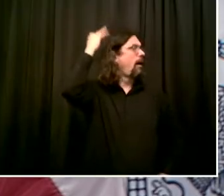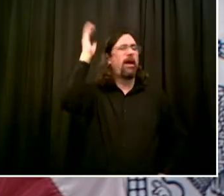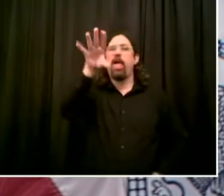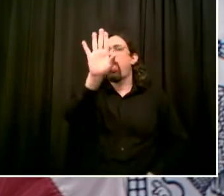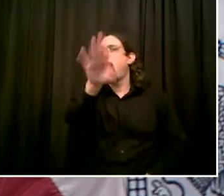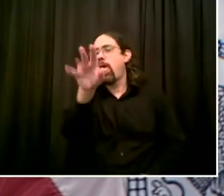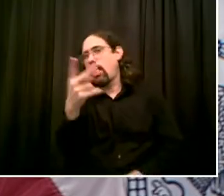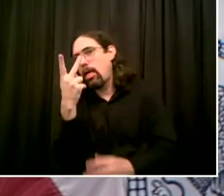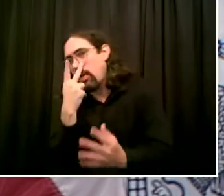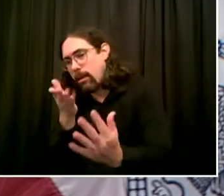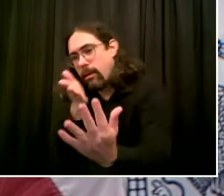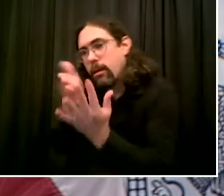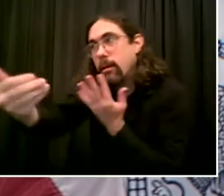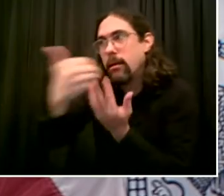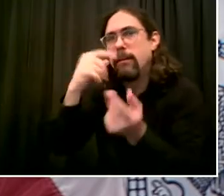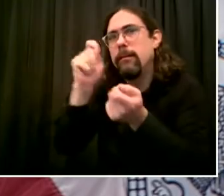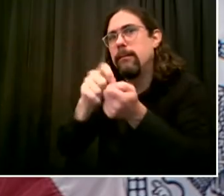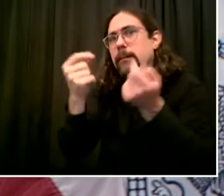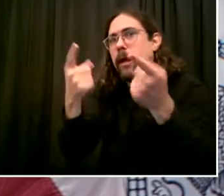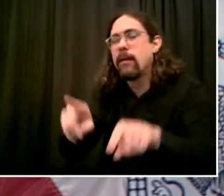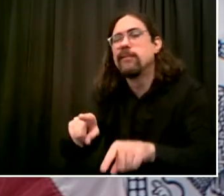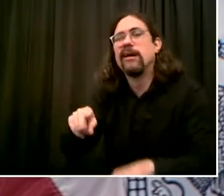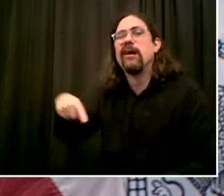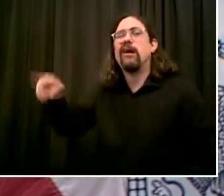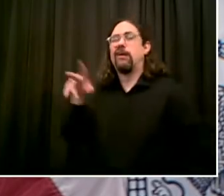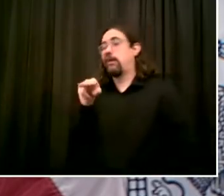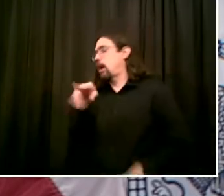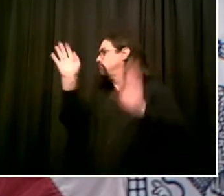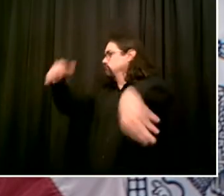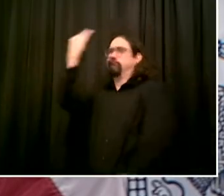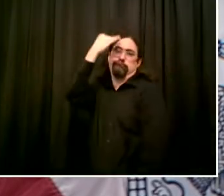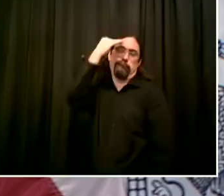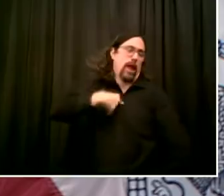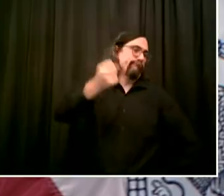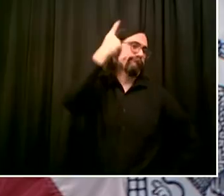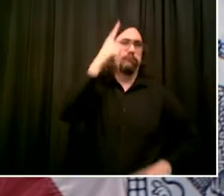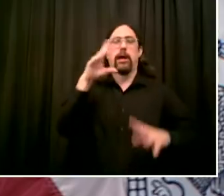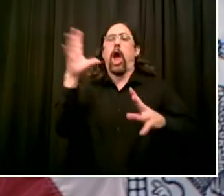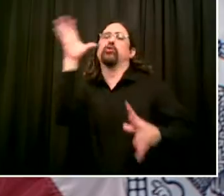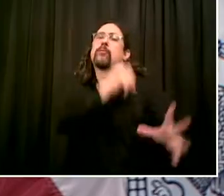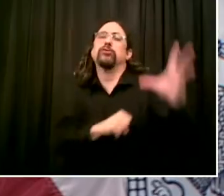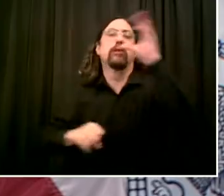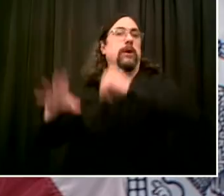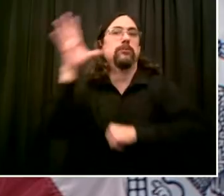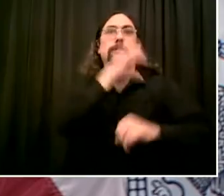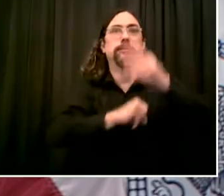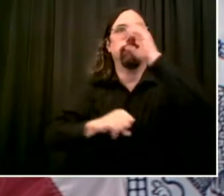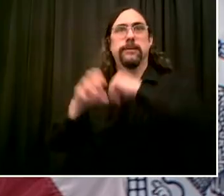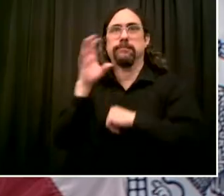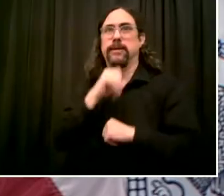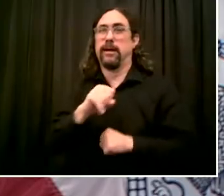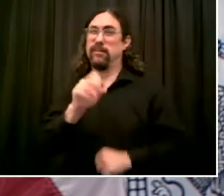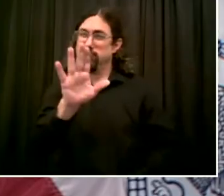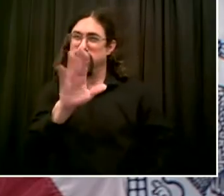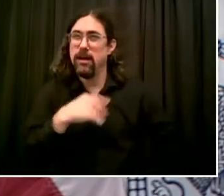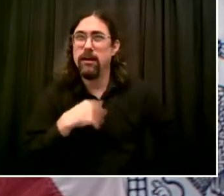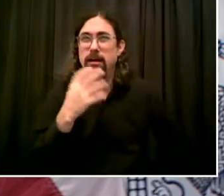ASSUMPTIONS MADE .IF YOU LISTEN CAEFRULLY TO WHAT THE